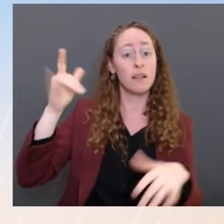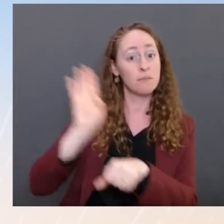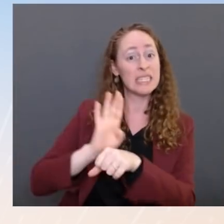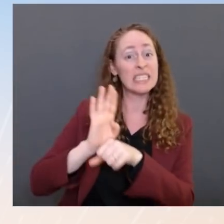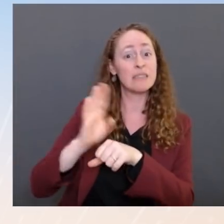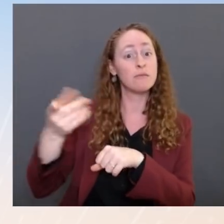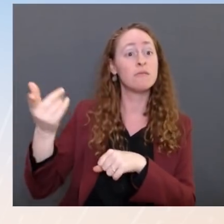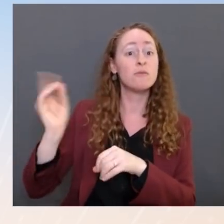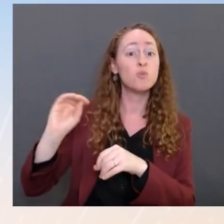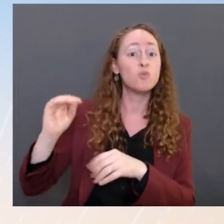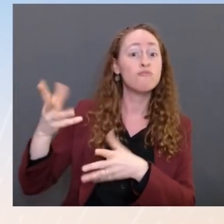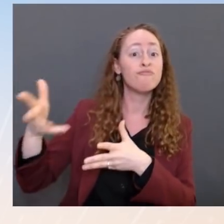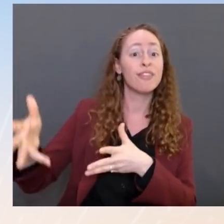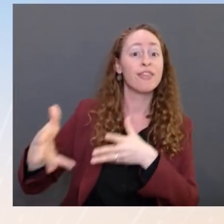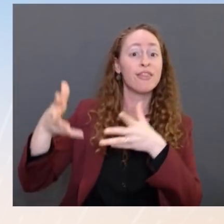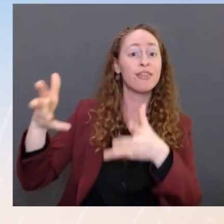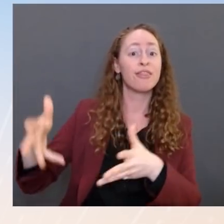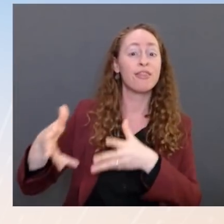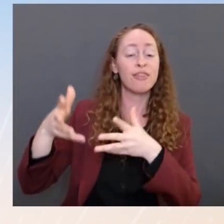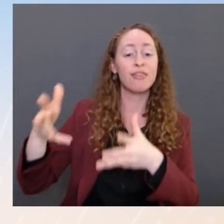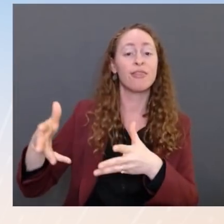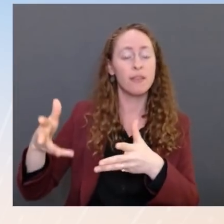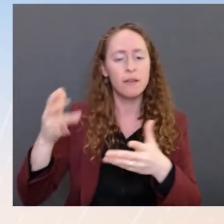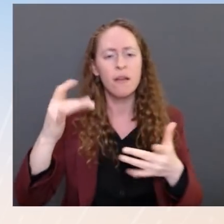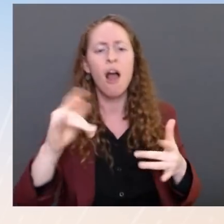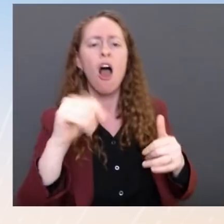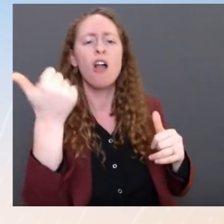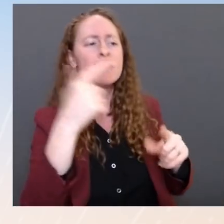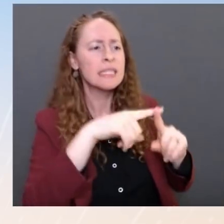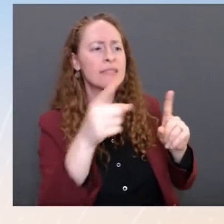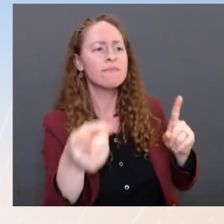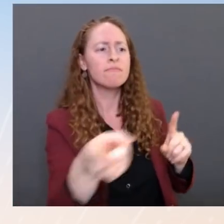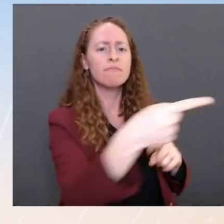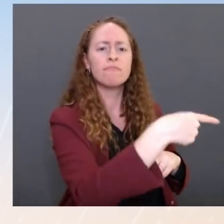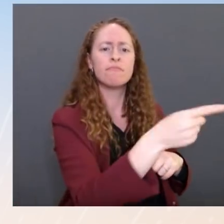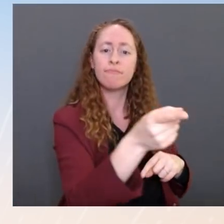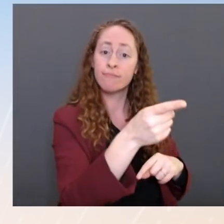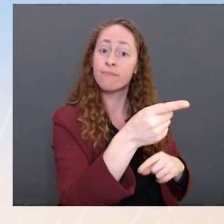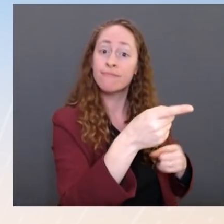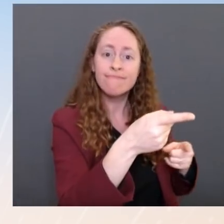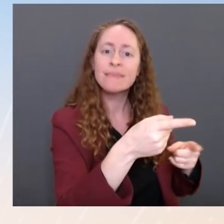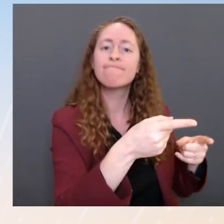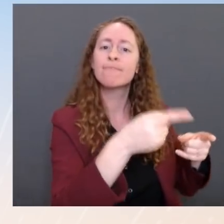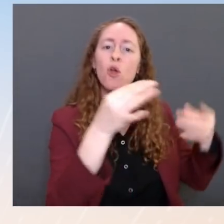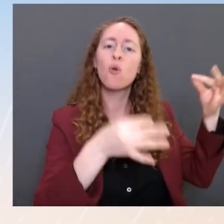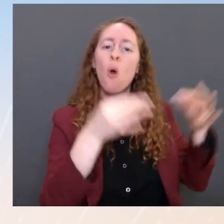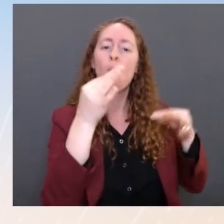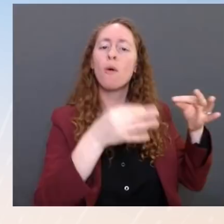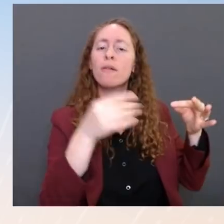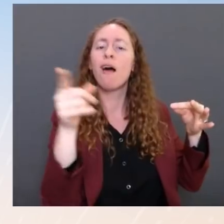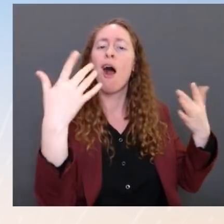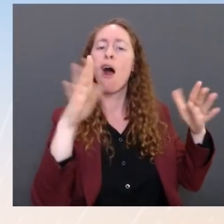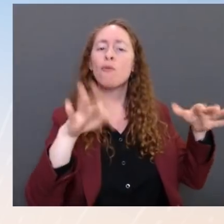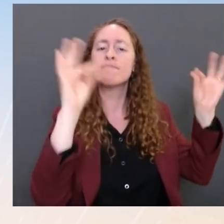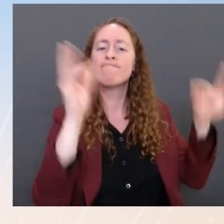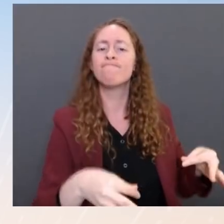So those were the two areas where you've seen the pause. But there was not interest.